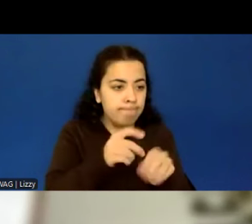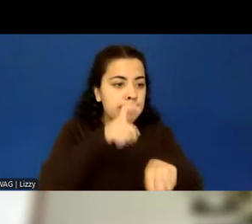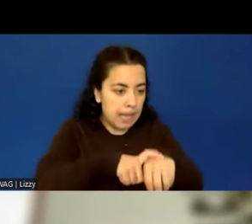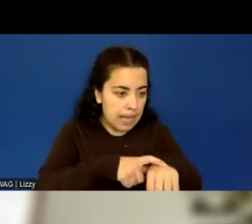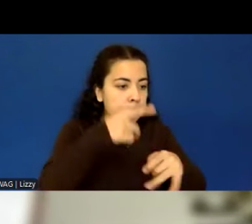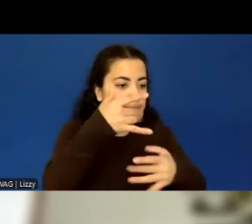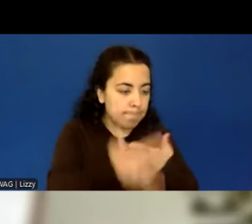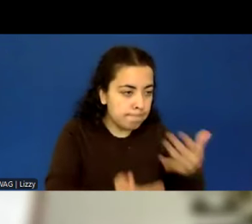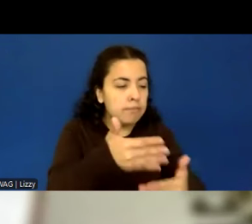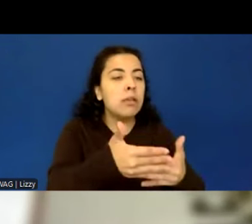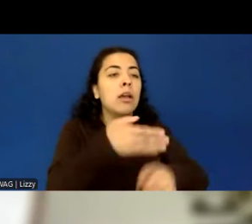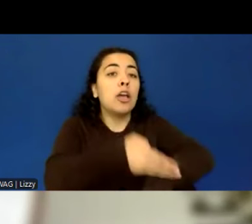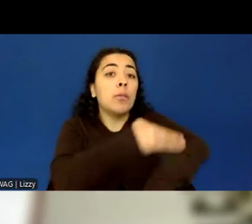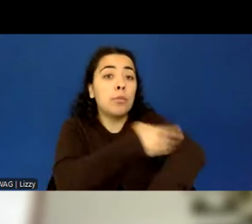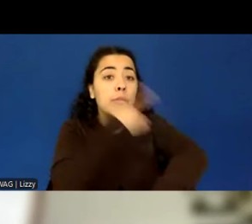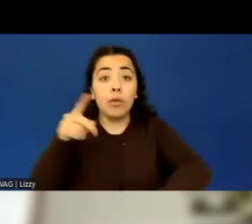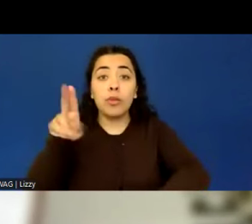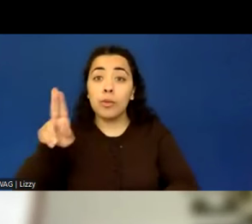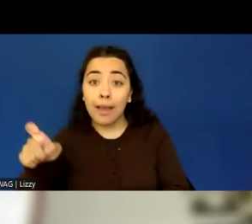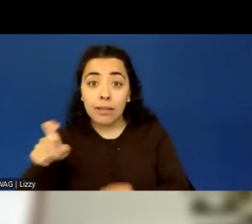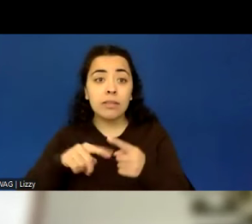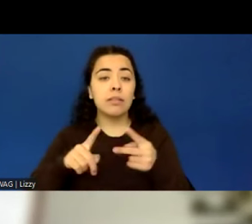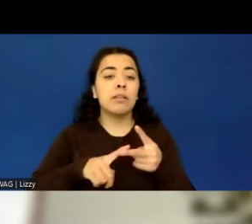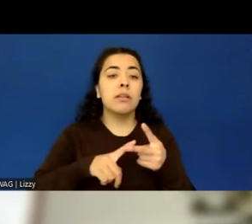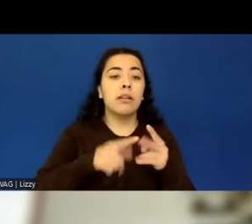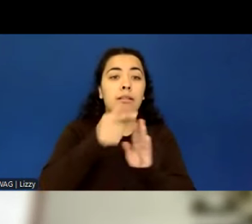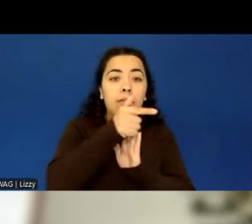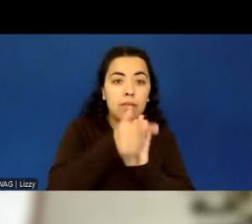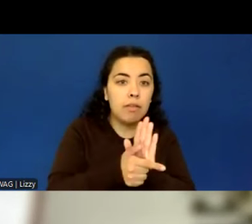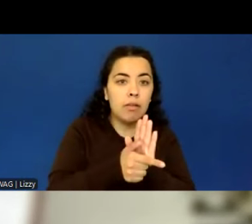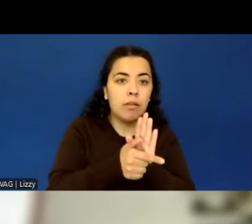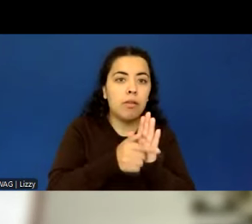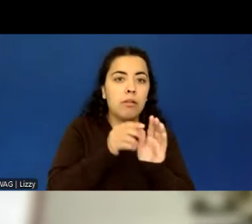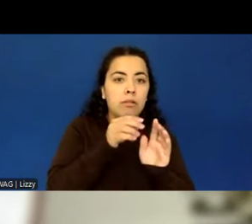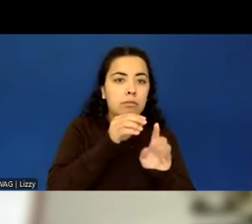in terms of legal exposures, all the parameters that we have seen before that might be